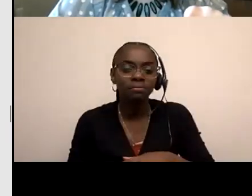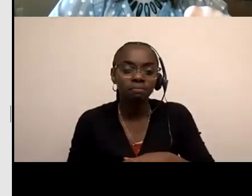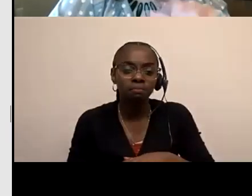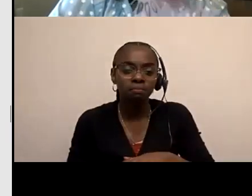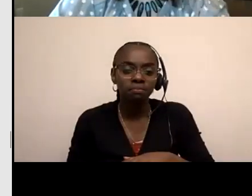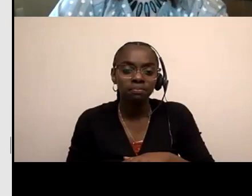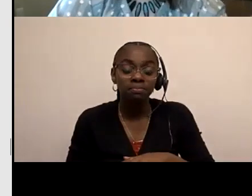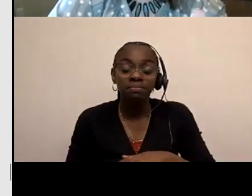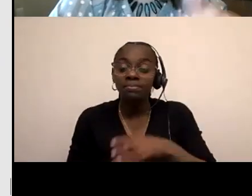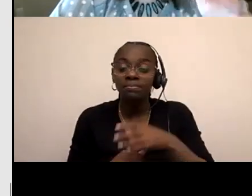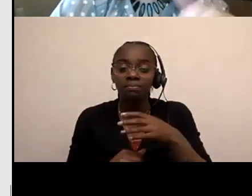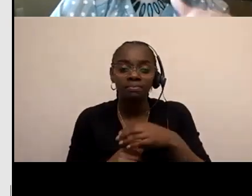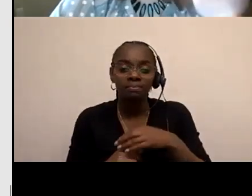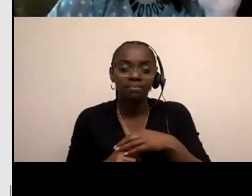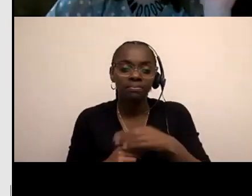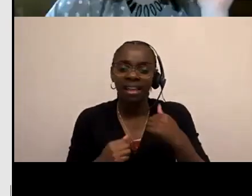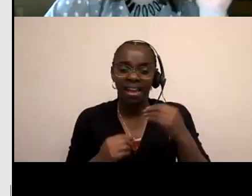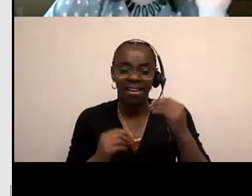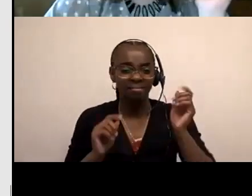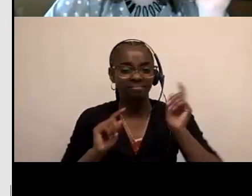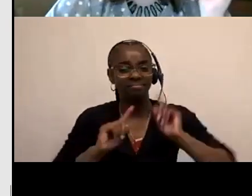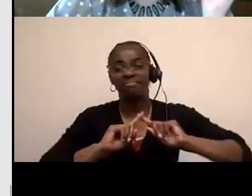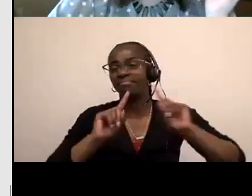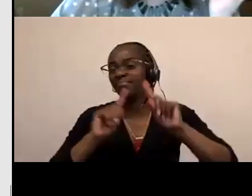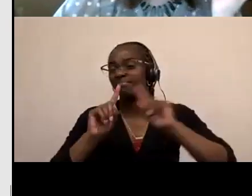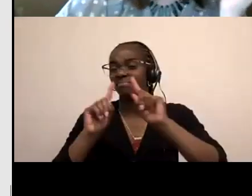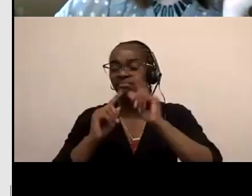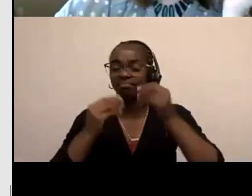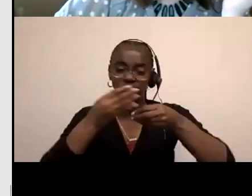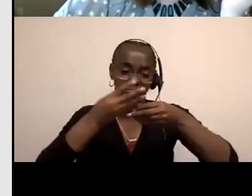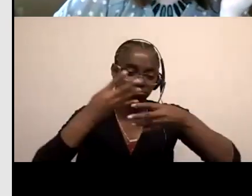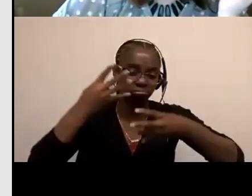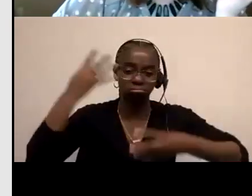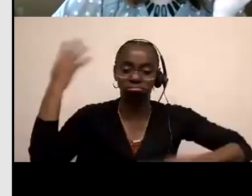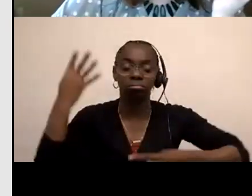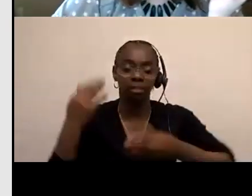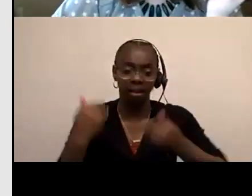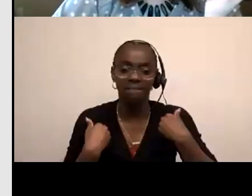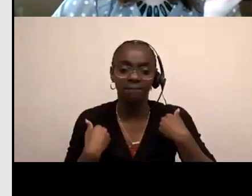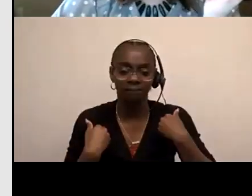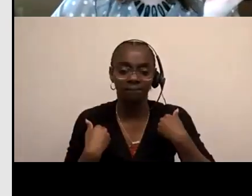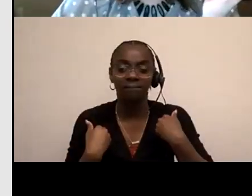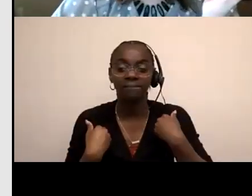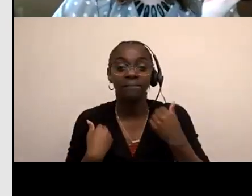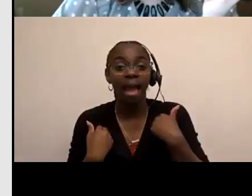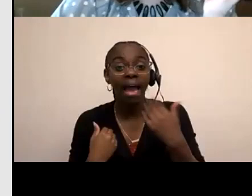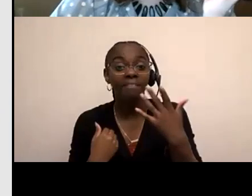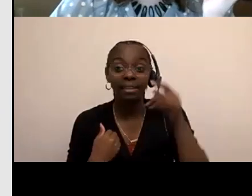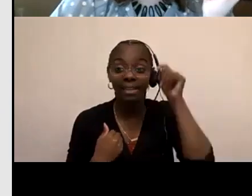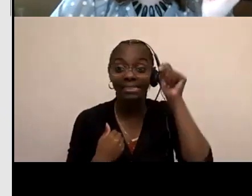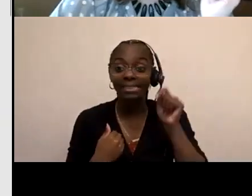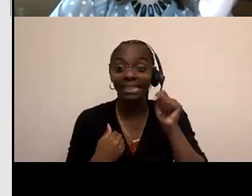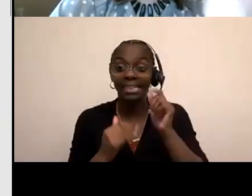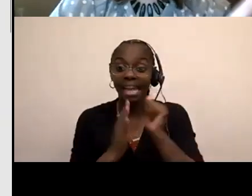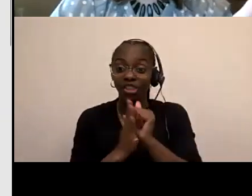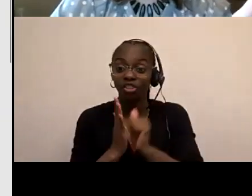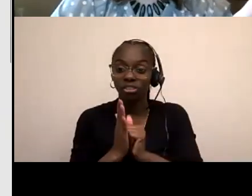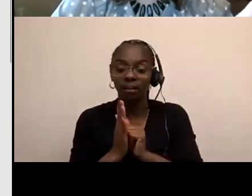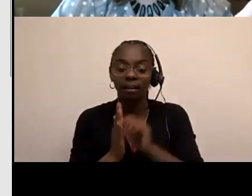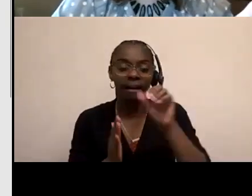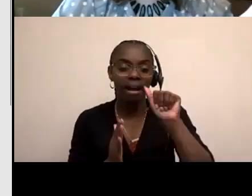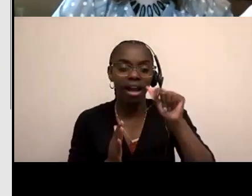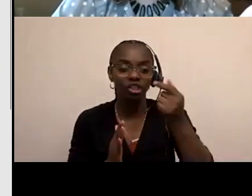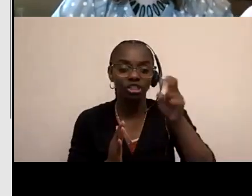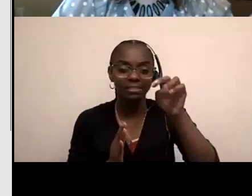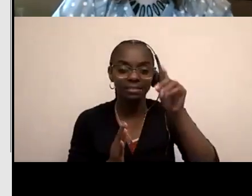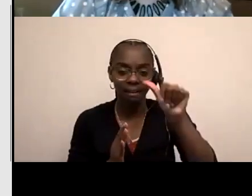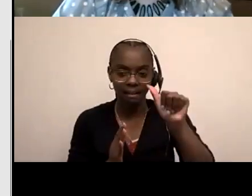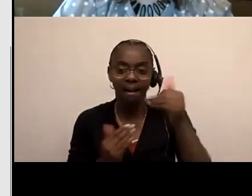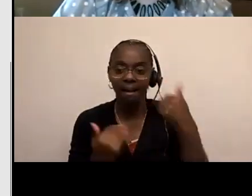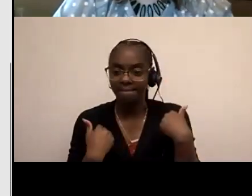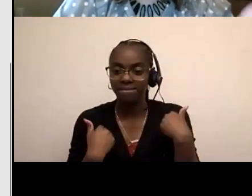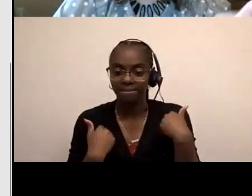TONS OF STUFF. AND I HAVE THE TEEN AGENDA. THE TEEN AGENDA IS ON HERE AND HOW TO USE